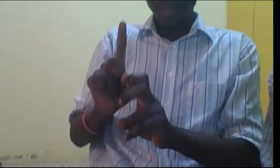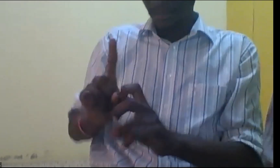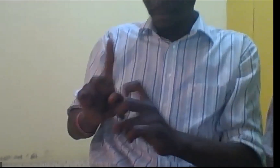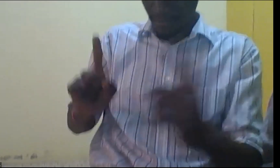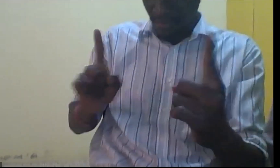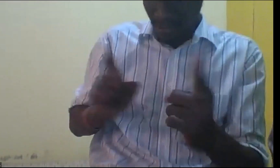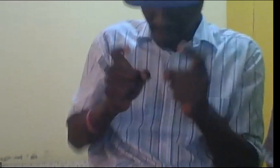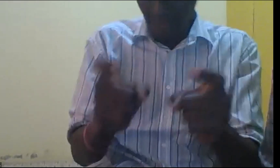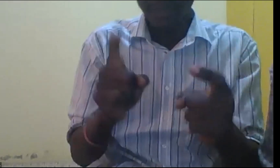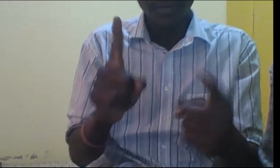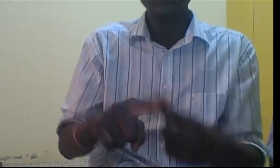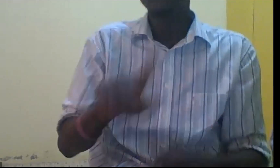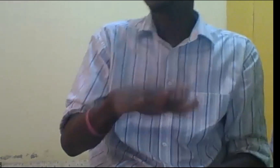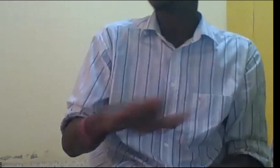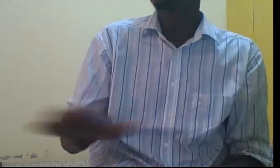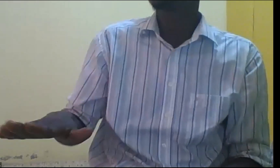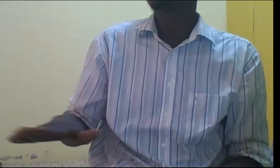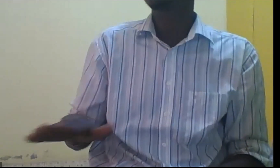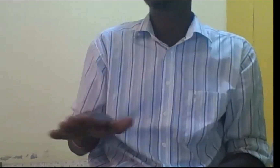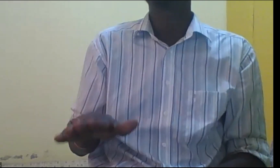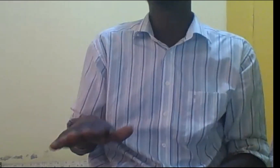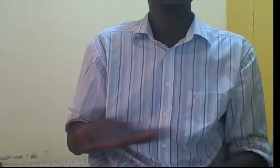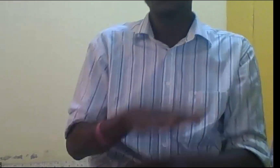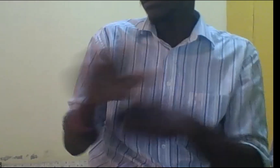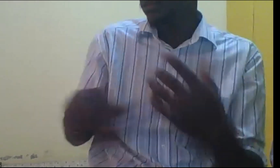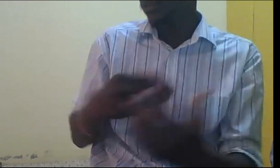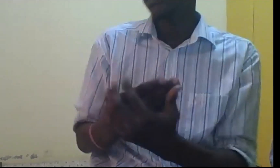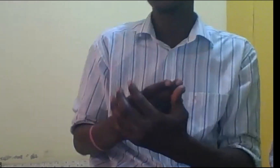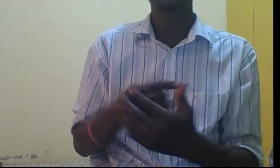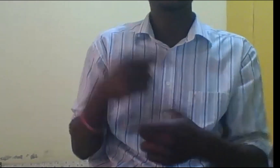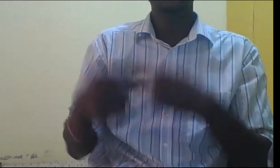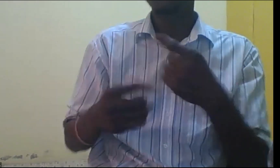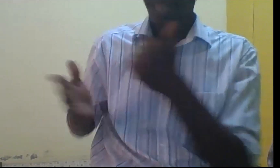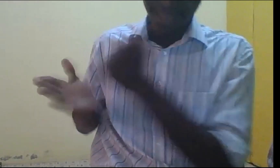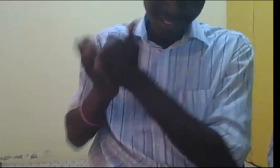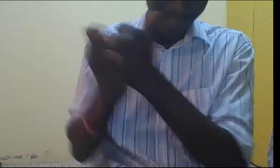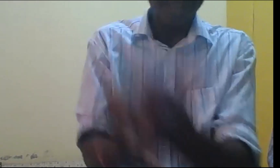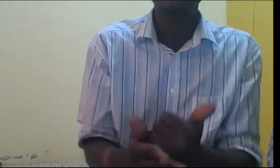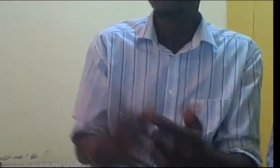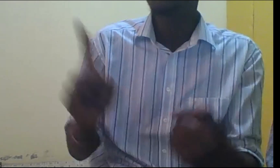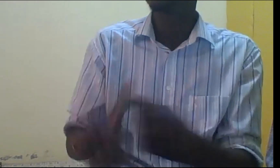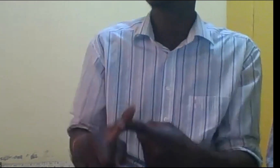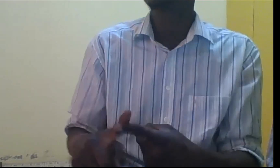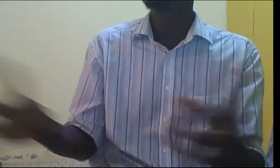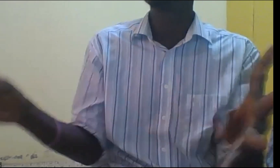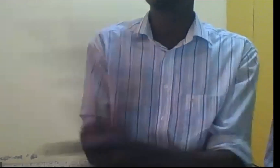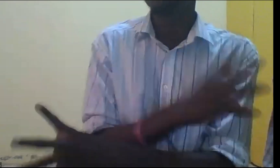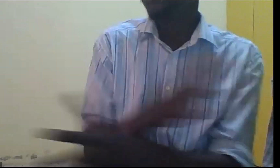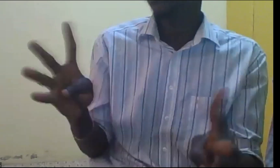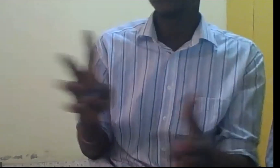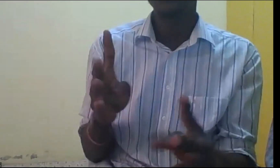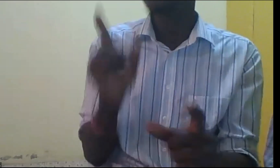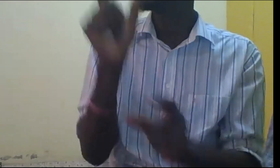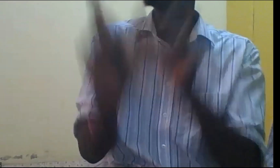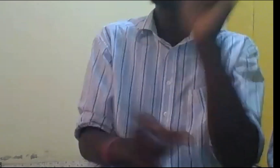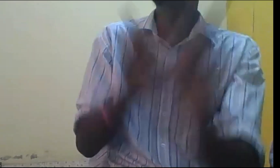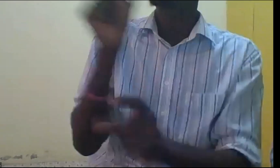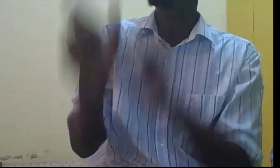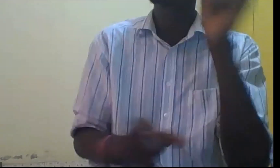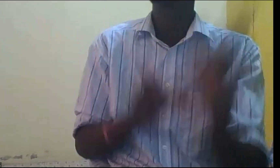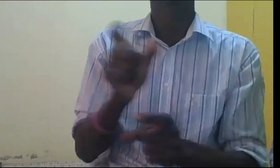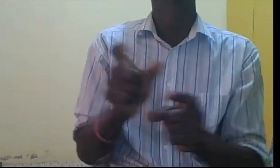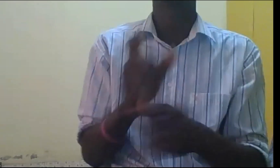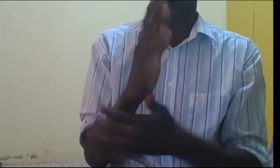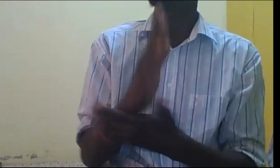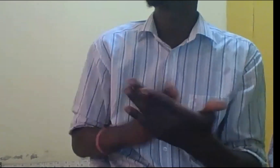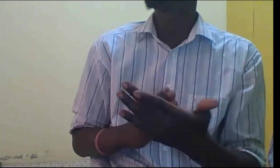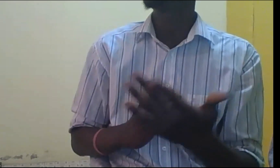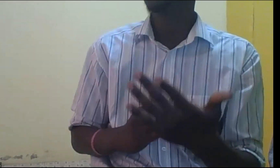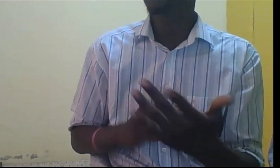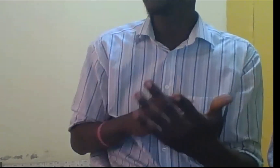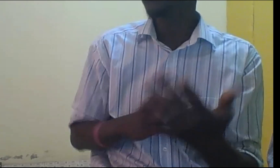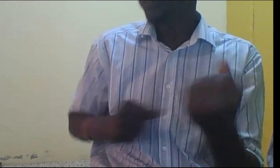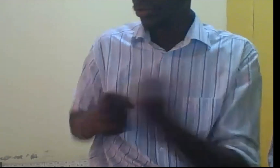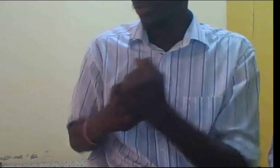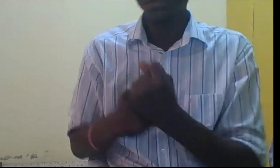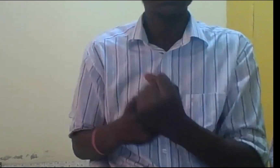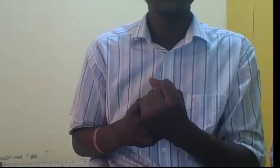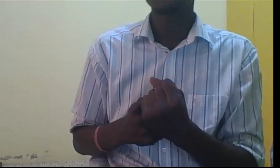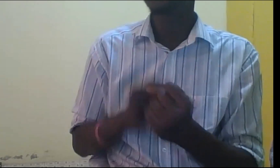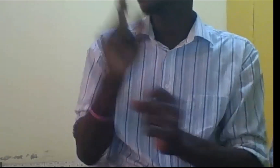We know we do a in the community, but most of all, so it's also about append to lobby I mean stakeholders, because most of time when we, when we when we start this session is they finish from school, and they graduate.